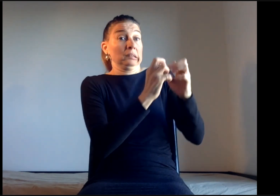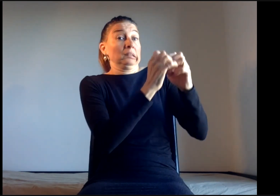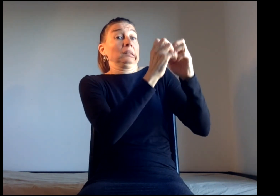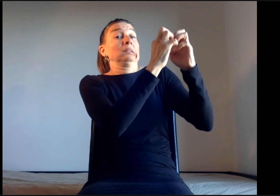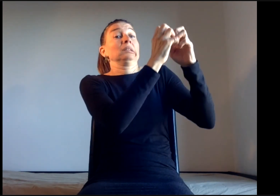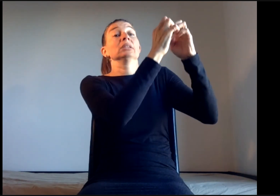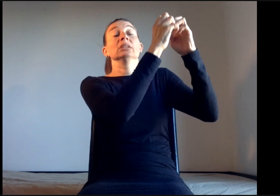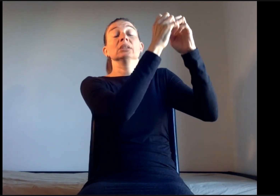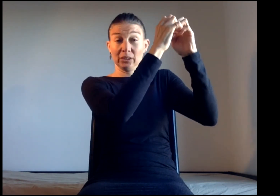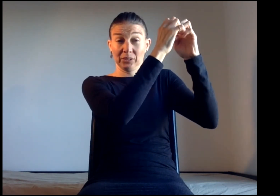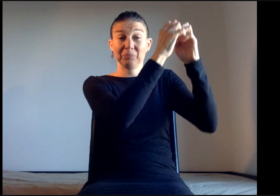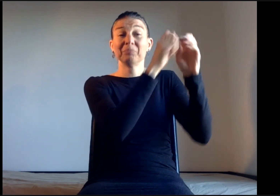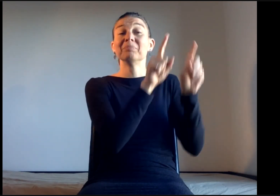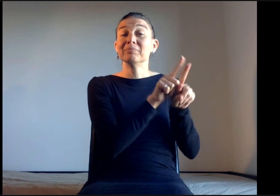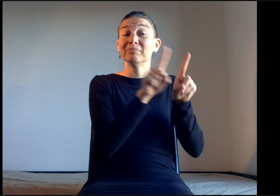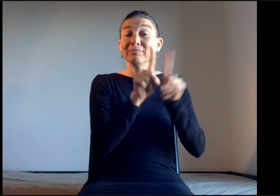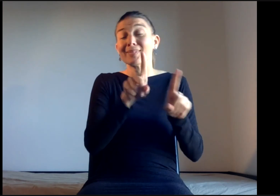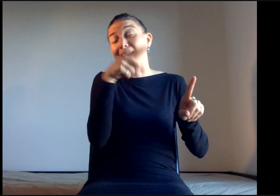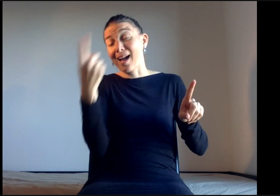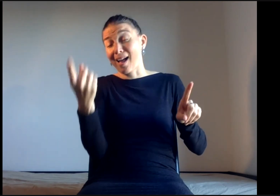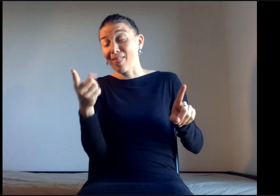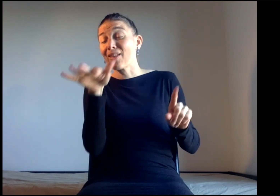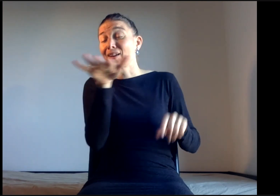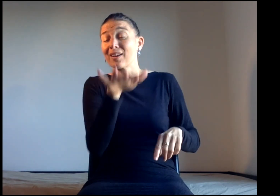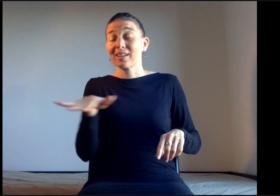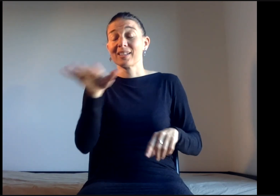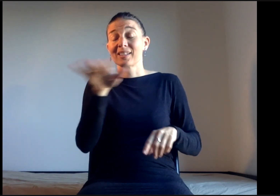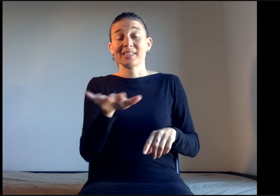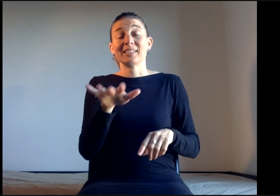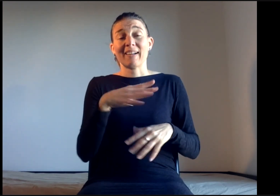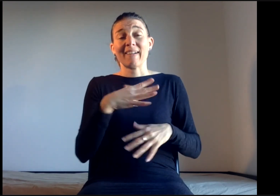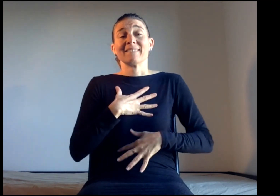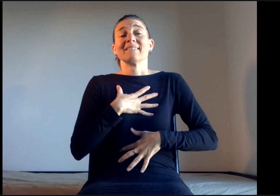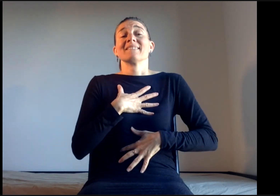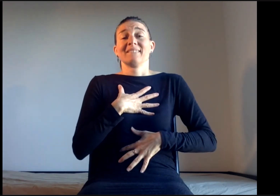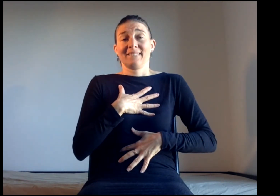we can see there is close to no medical attention paid to this